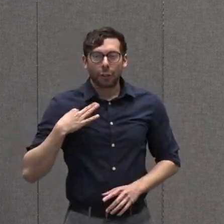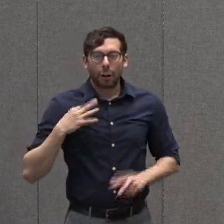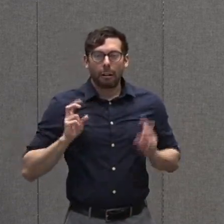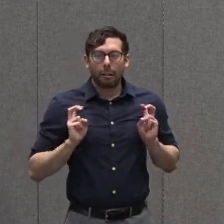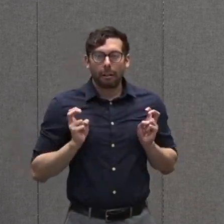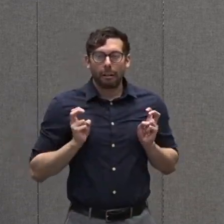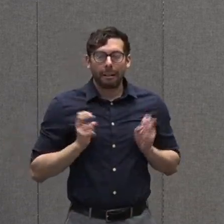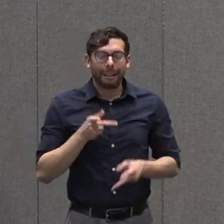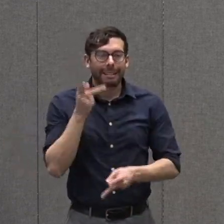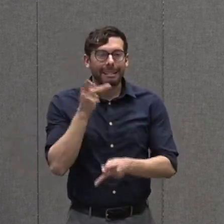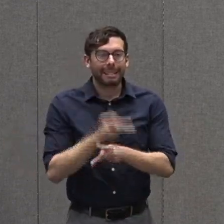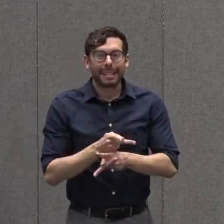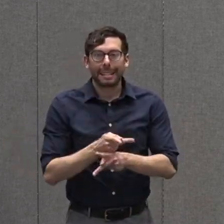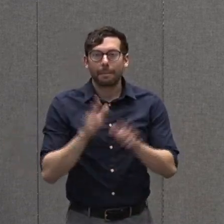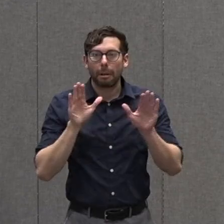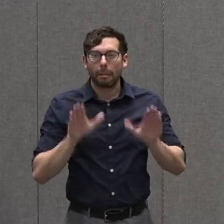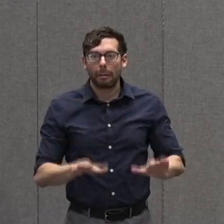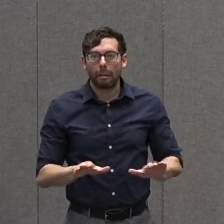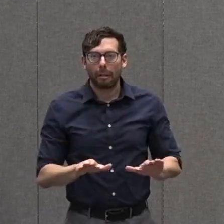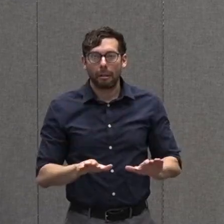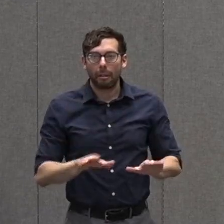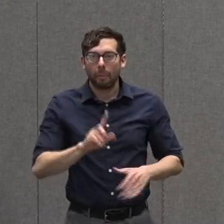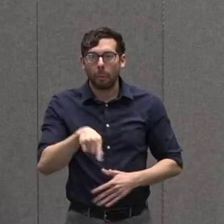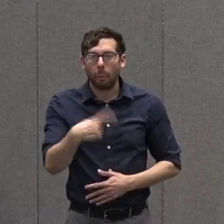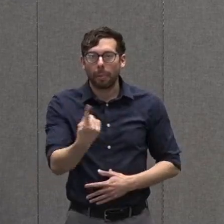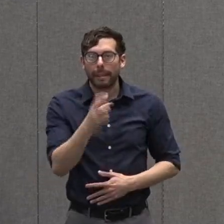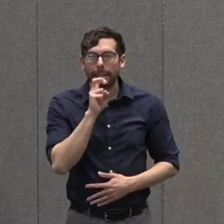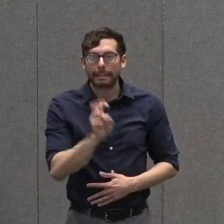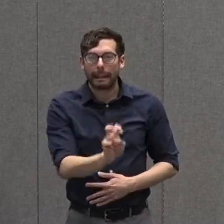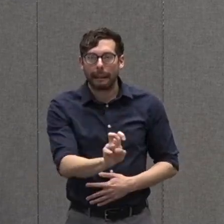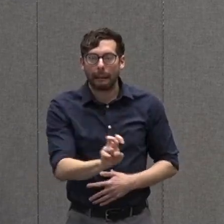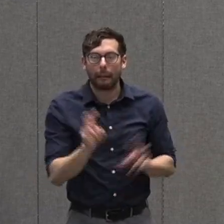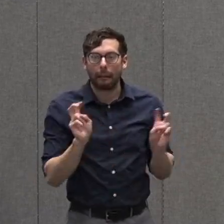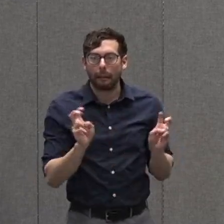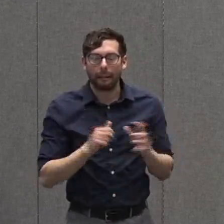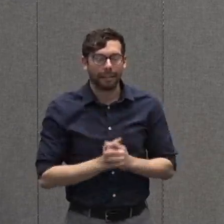I really like snakes, I think they're a lot of, they're fun, they're interesting.